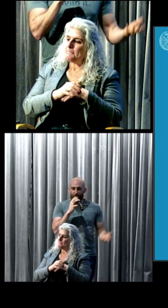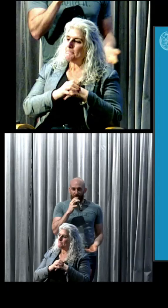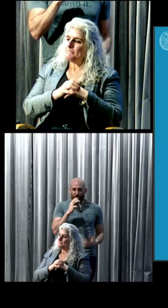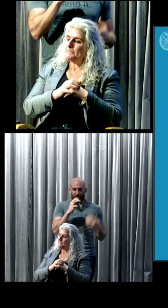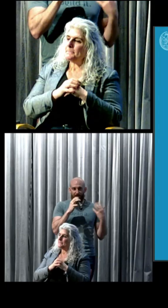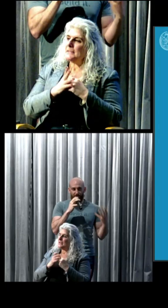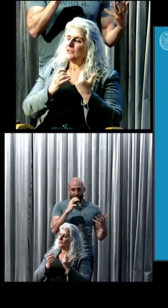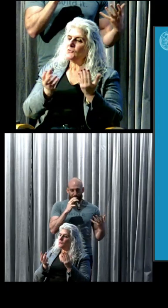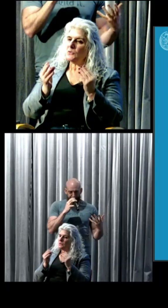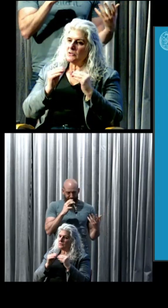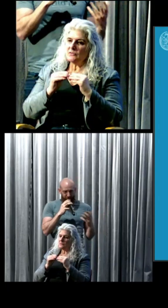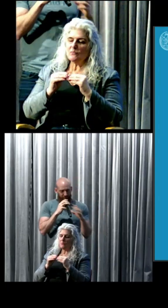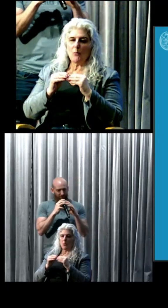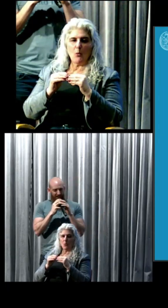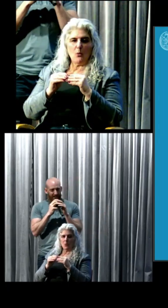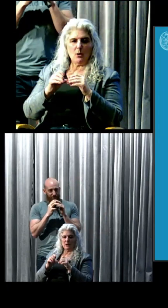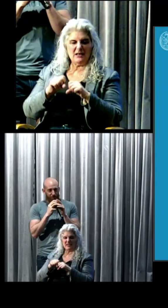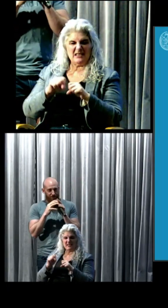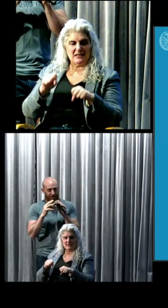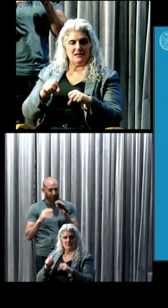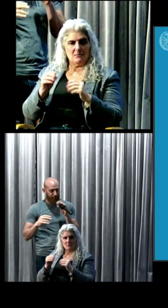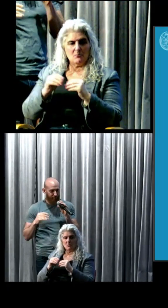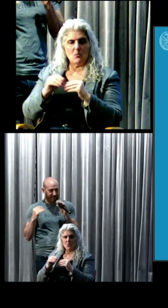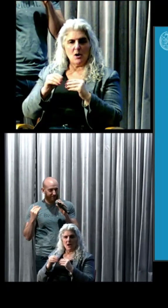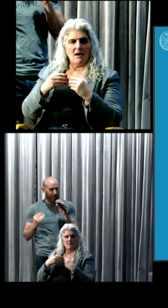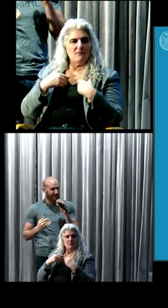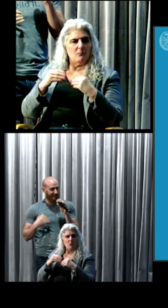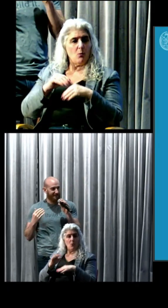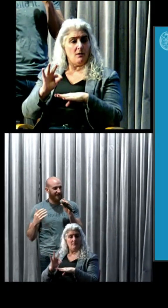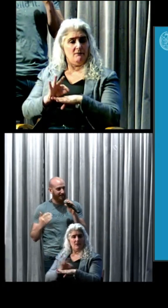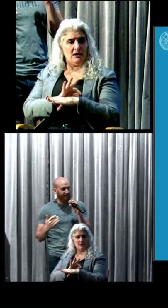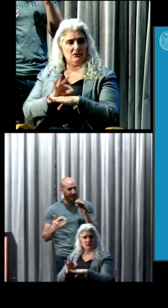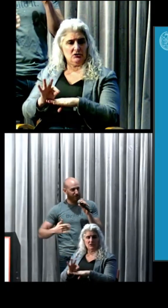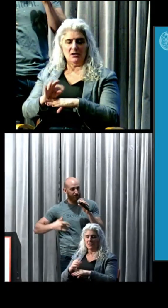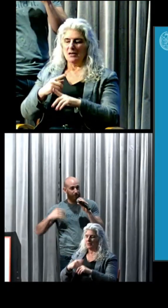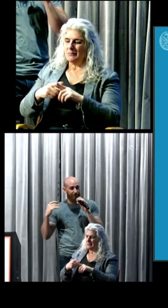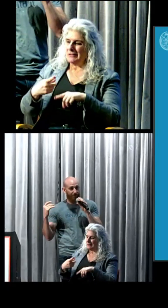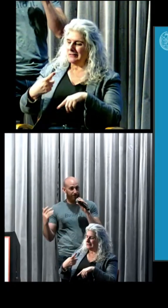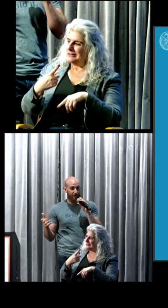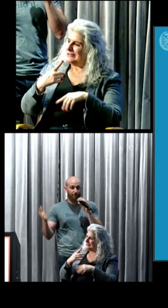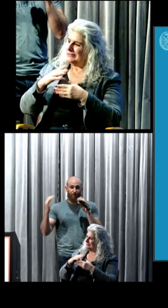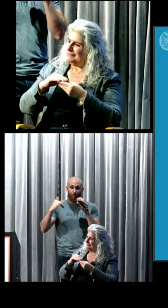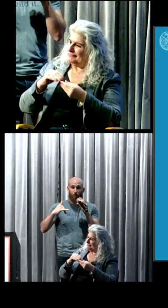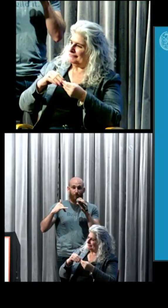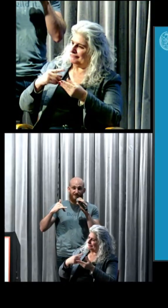impact on waste generation all the way on the left than a small residential building.